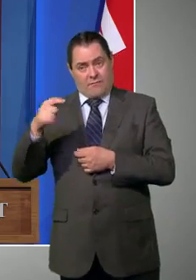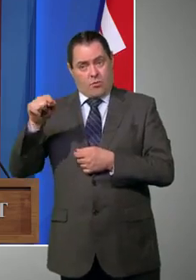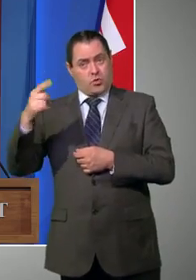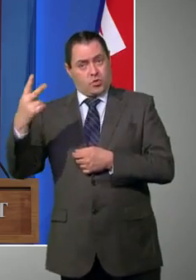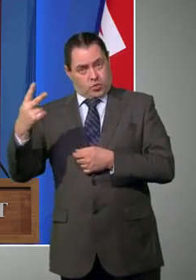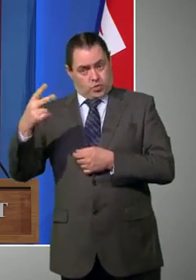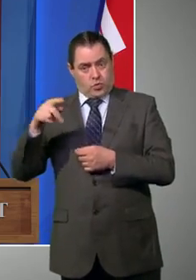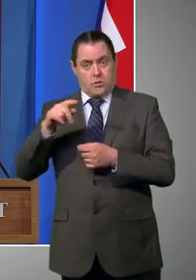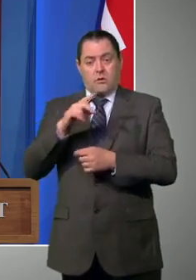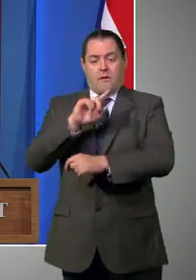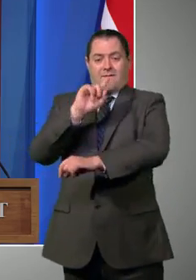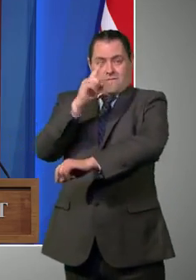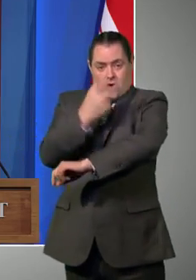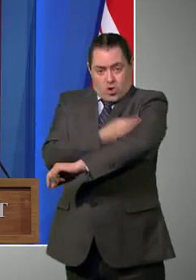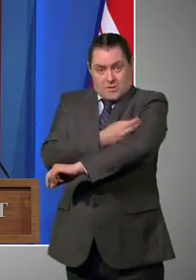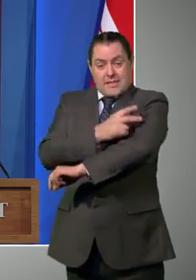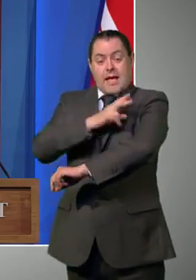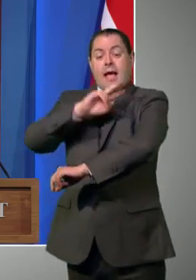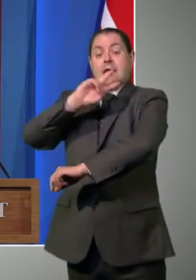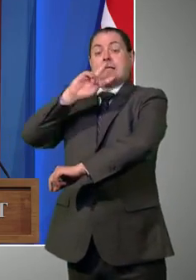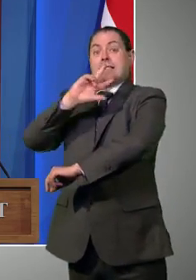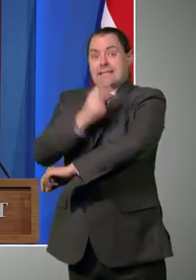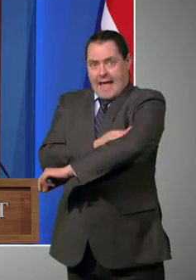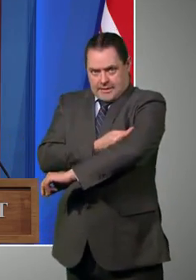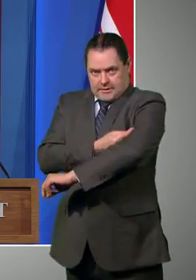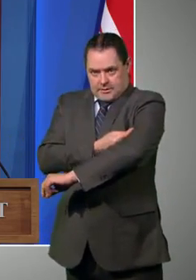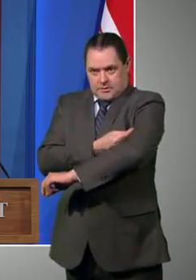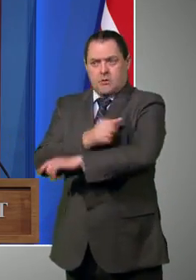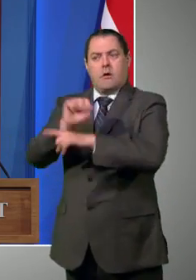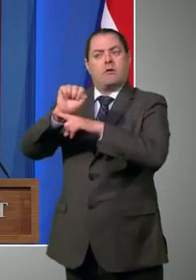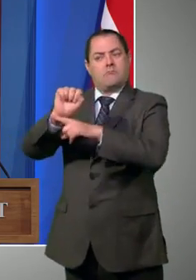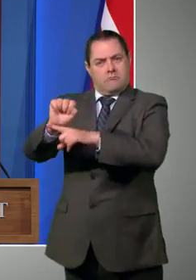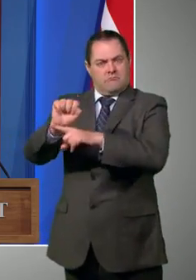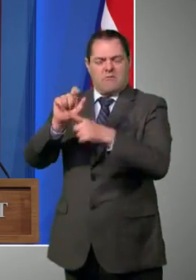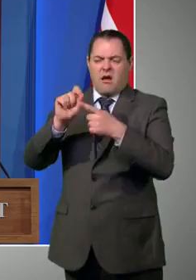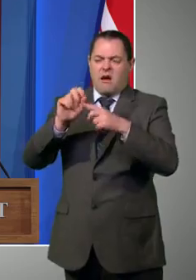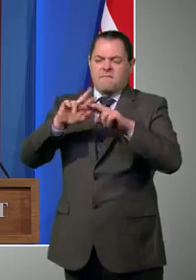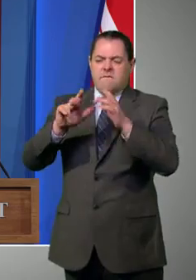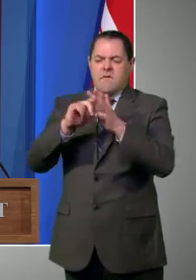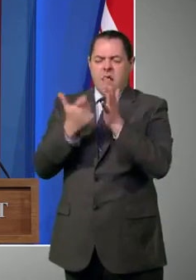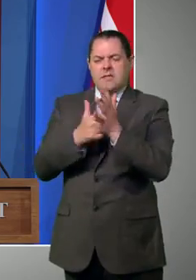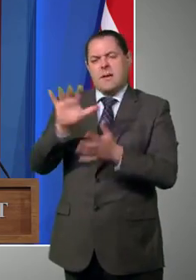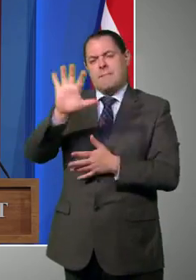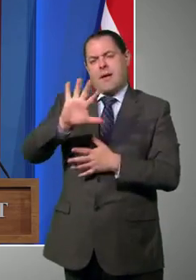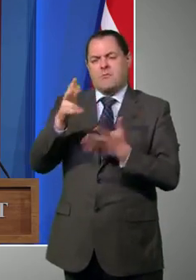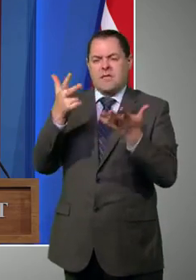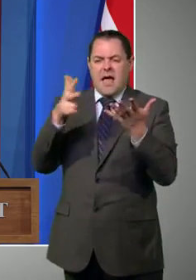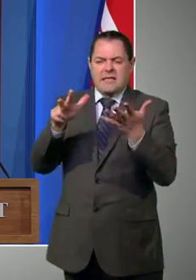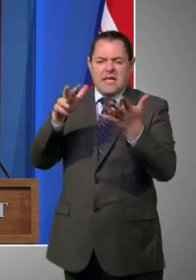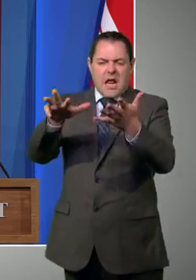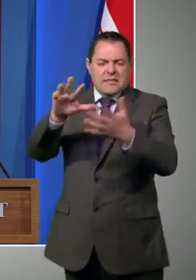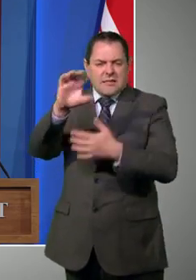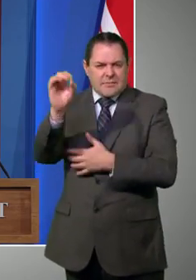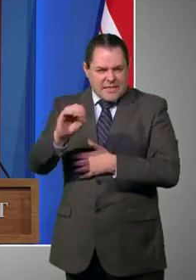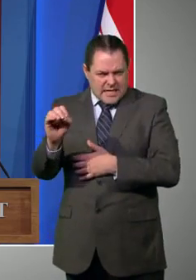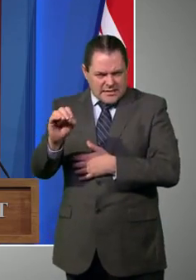now it's it's around eighty to 90% for the Pfizer. It's a little bit lower, perhaps and